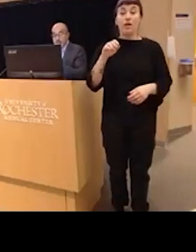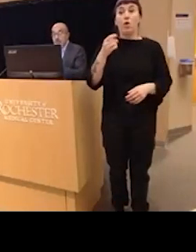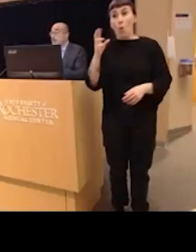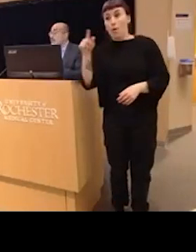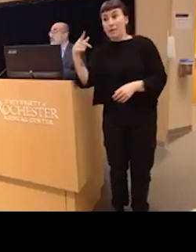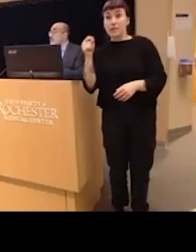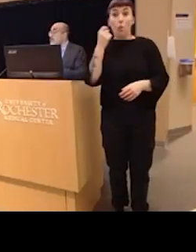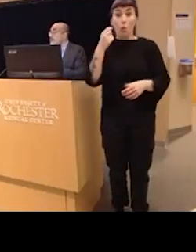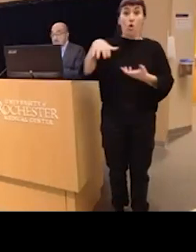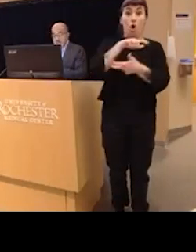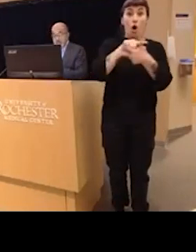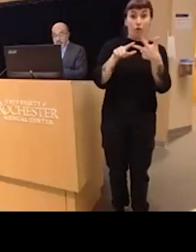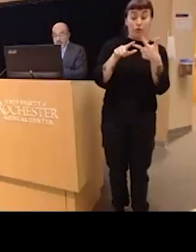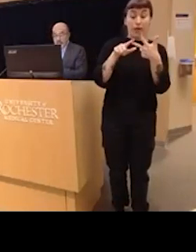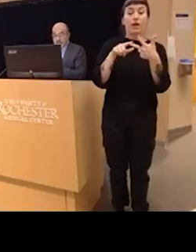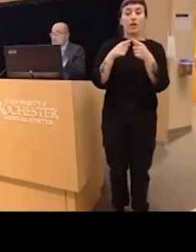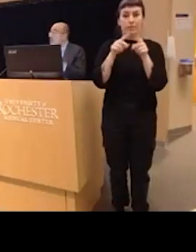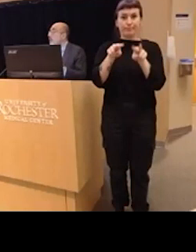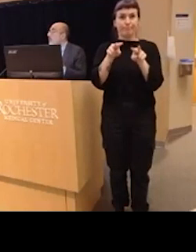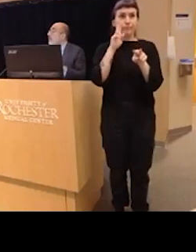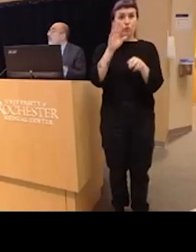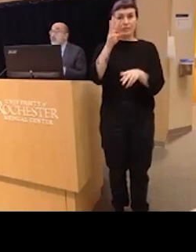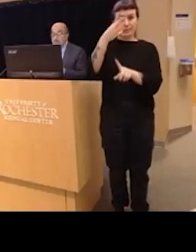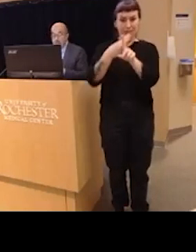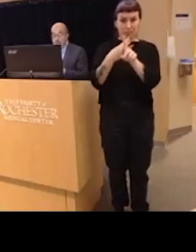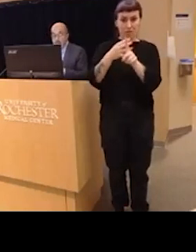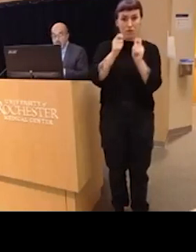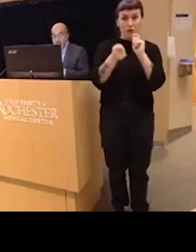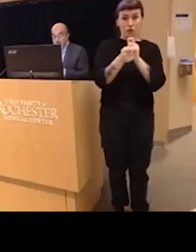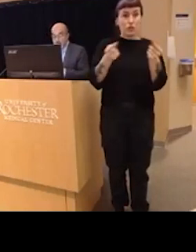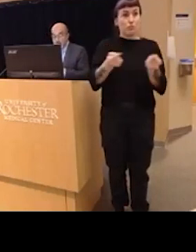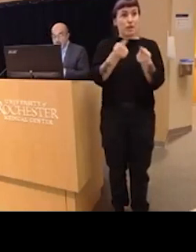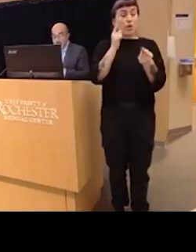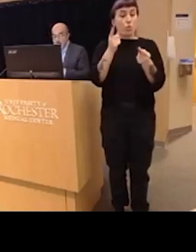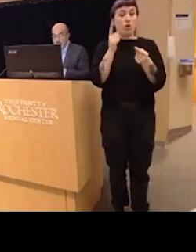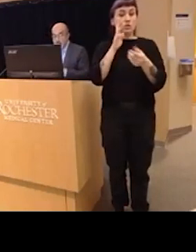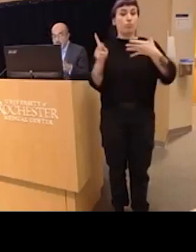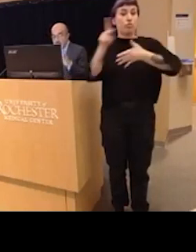they're followed for 6 months um the change in arm pain was the primary outcome and um they had